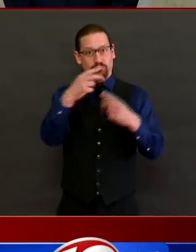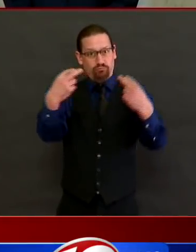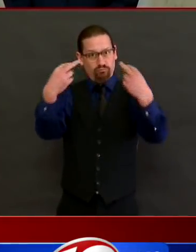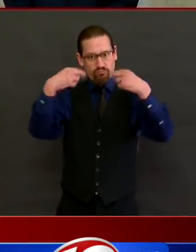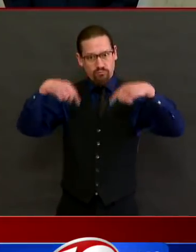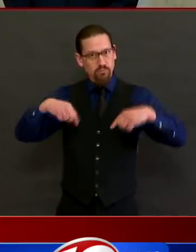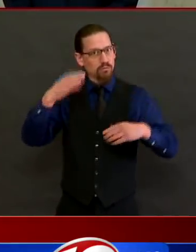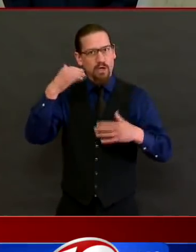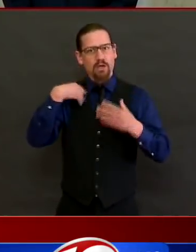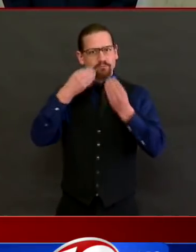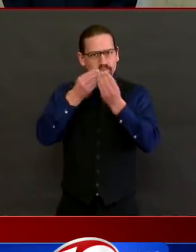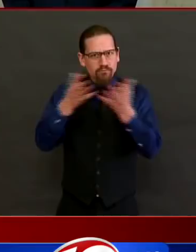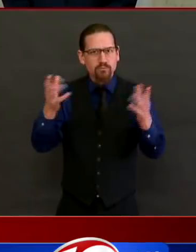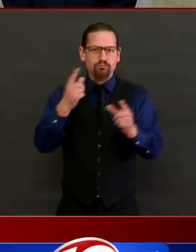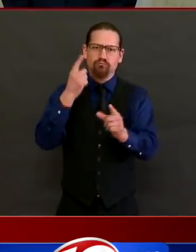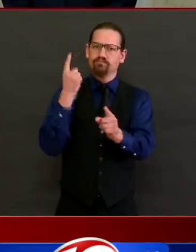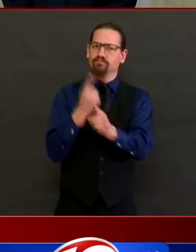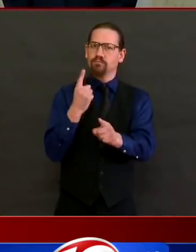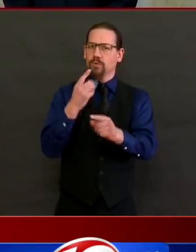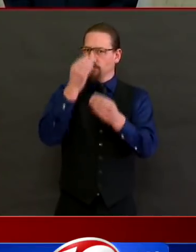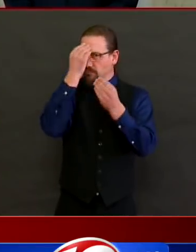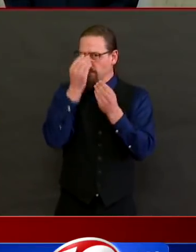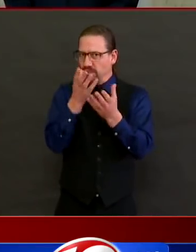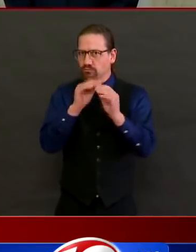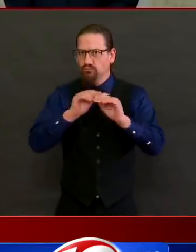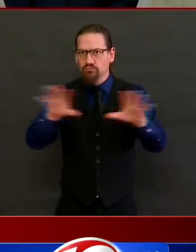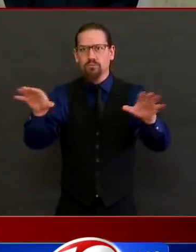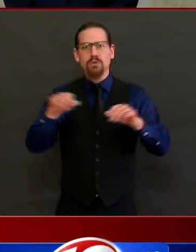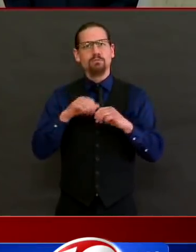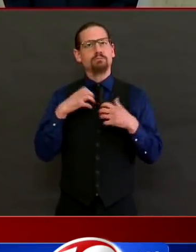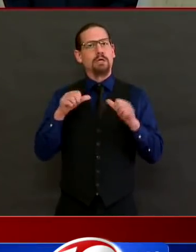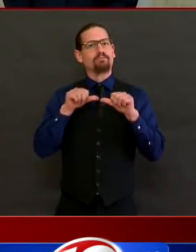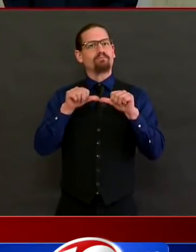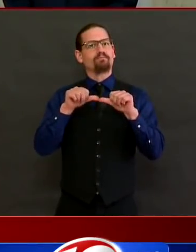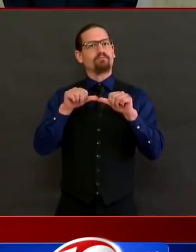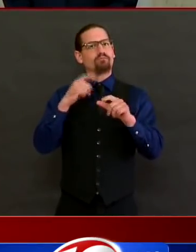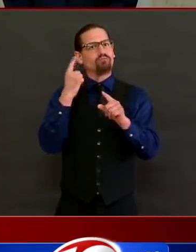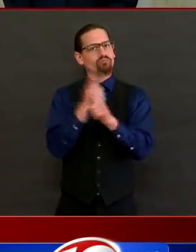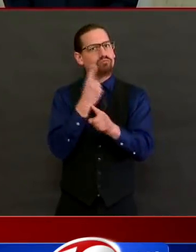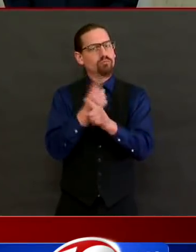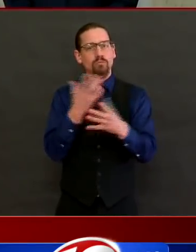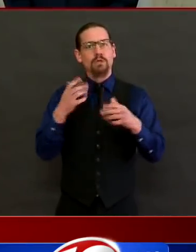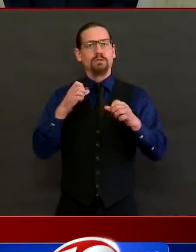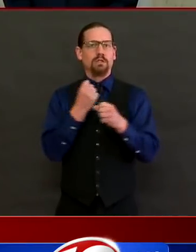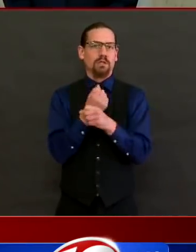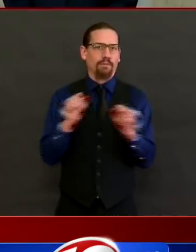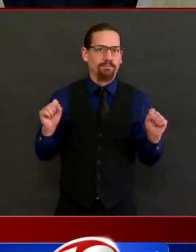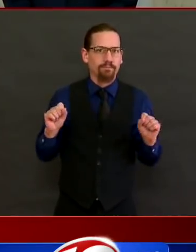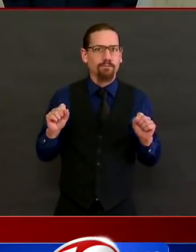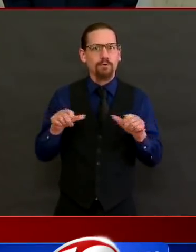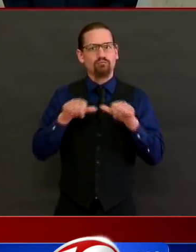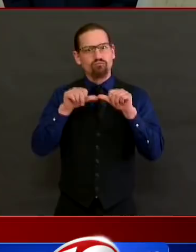WE WILL BE RIGHT HERE, EVERY 00, TO MAKE SURE EVERYBODY IS WELL-INFORMED AND